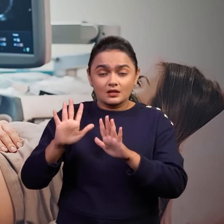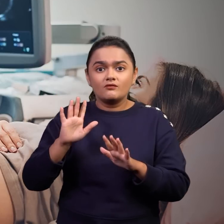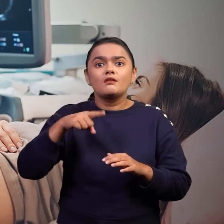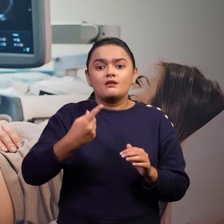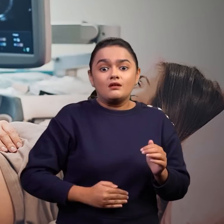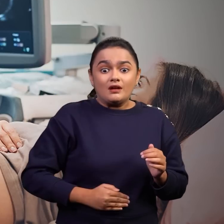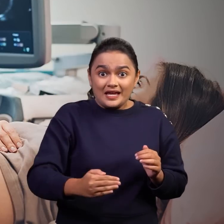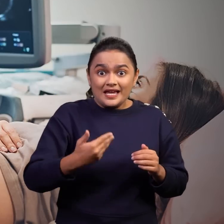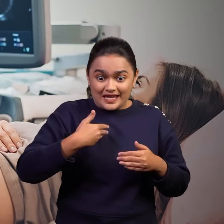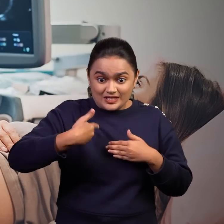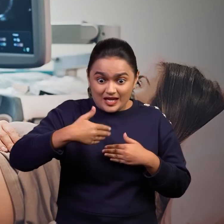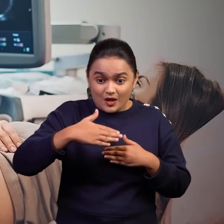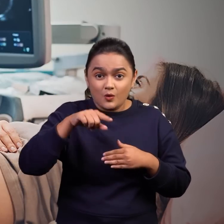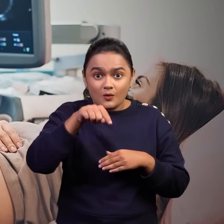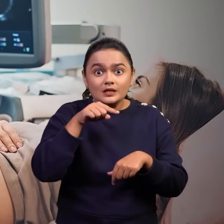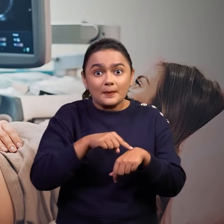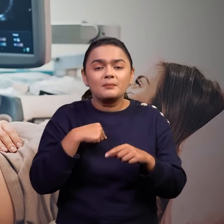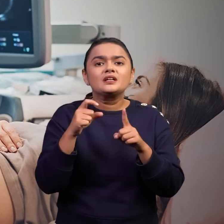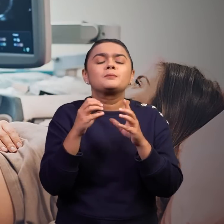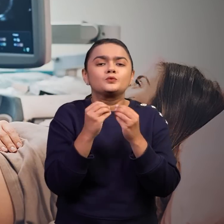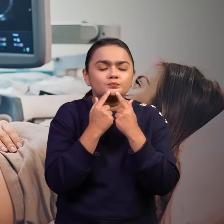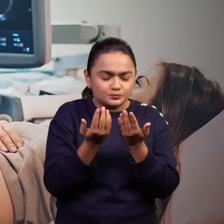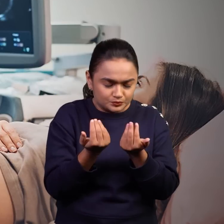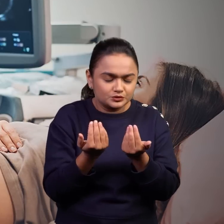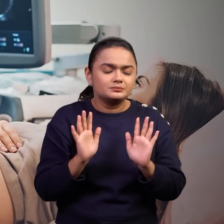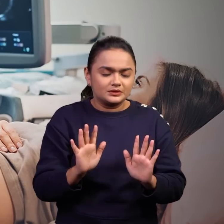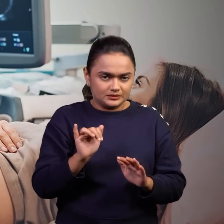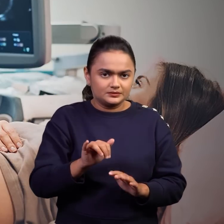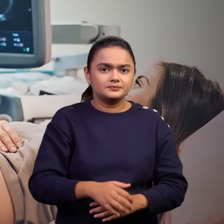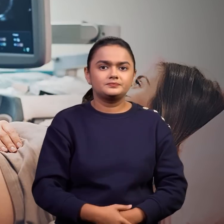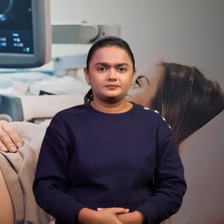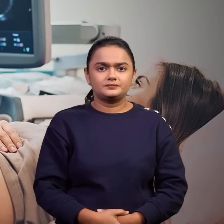we may develop gestational diabetes, which is diabetes during pregnancy.